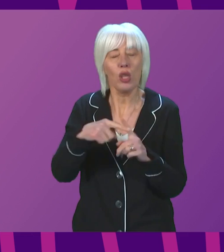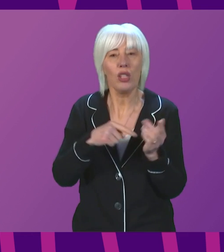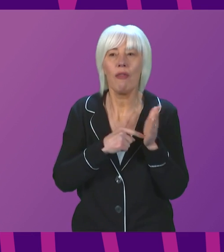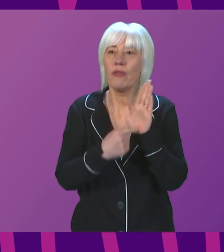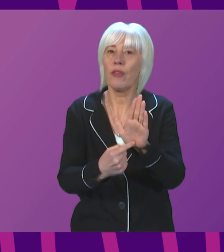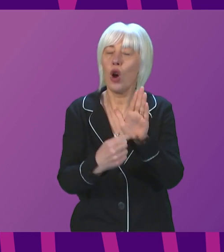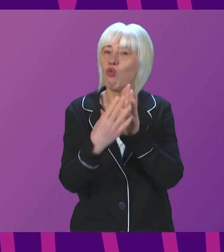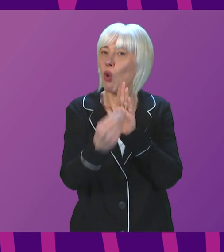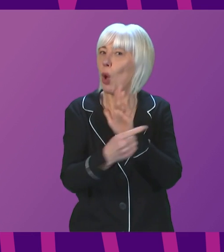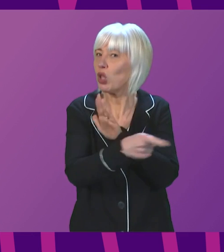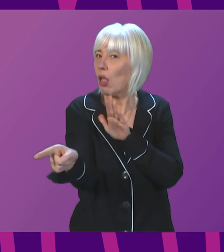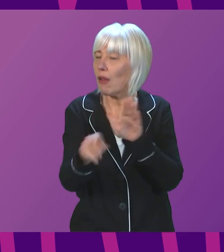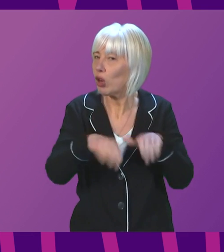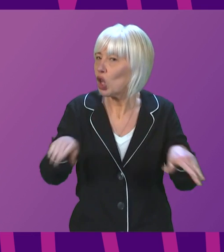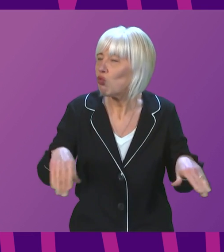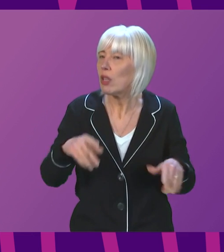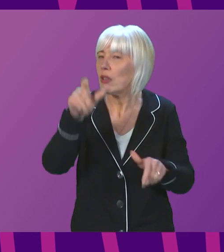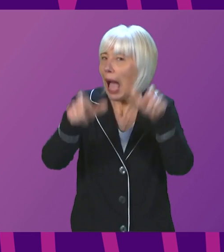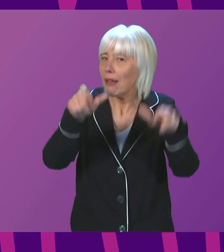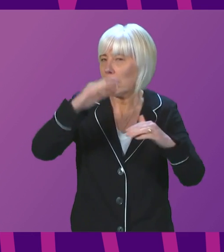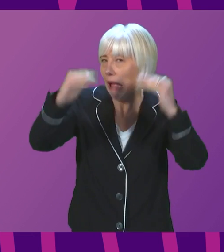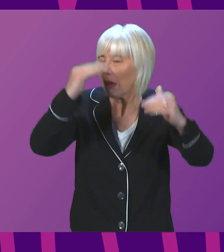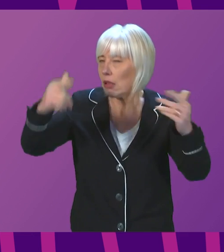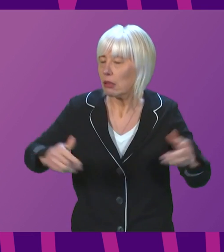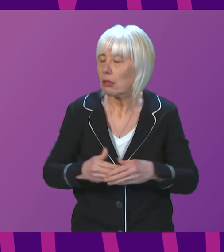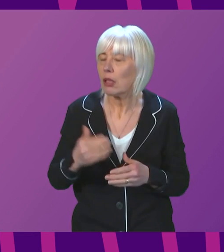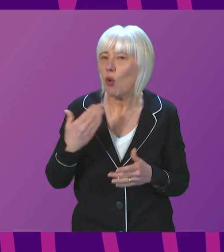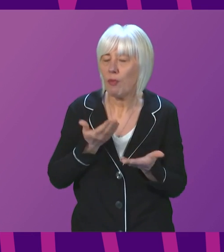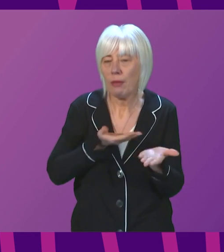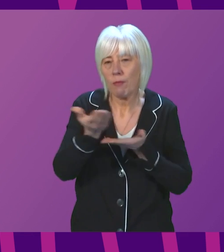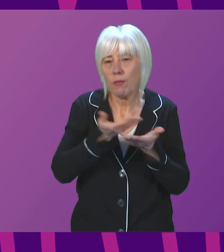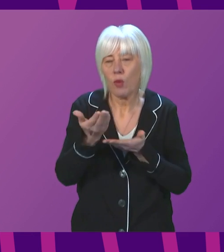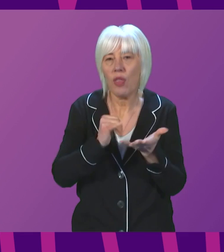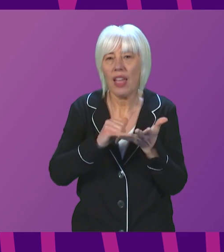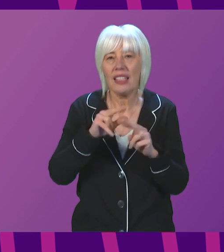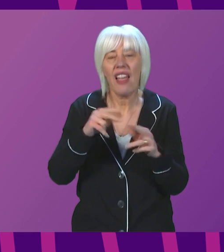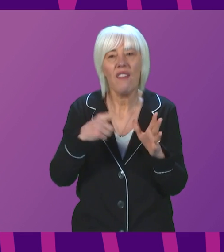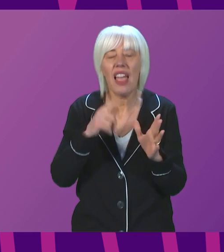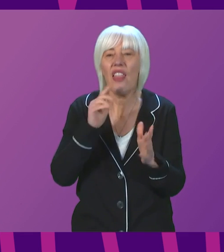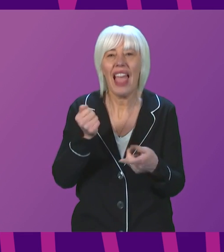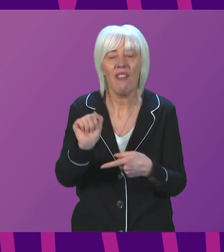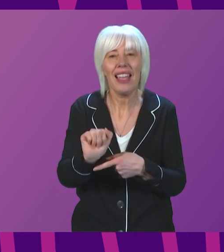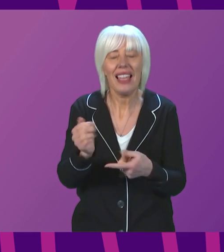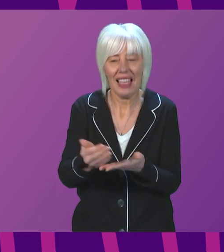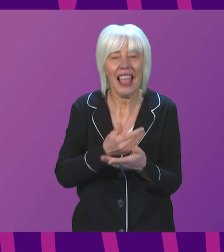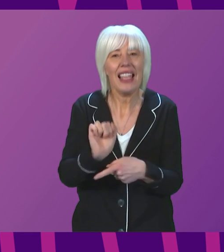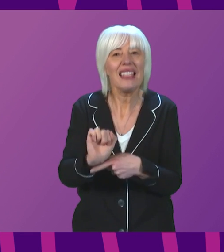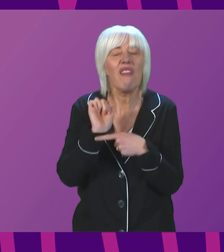Scottish Government officials have recently discussed these issues with the Scottish Football Association, which has advised that it has safeguarding policies and guidance in place for players and coaches.